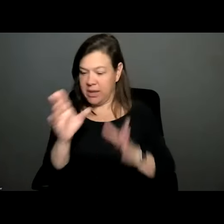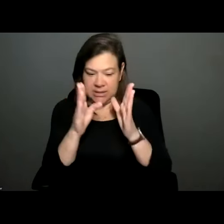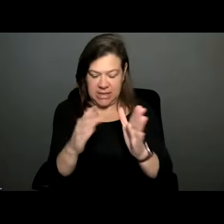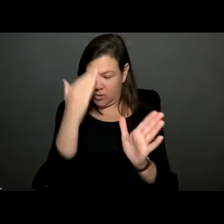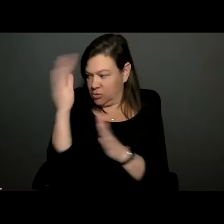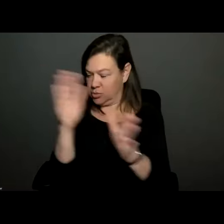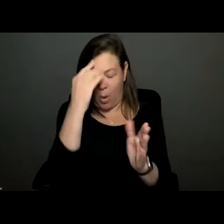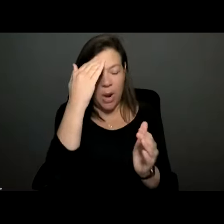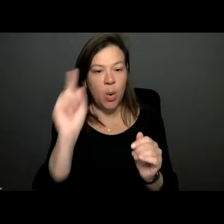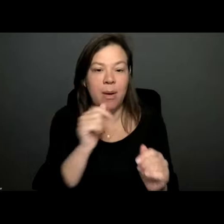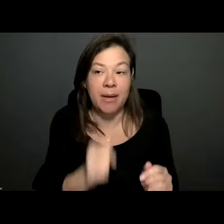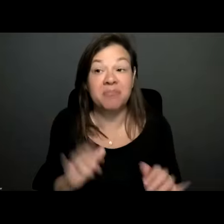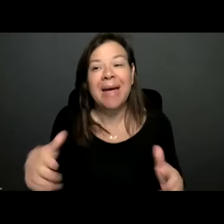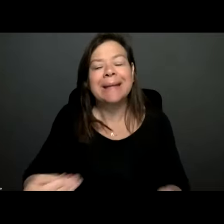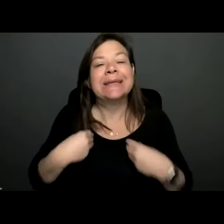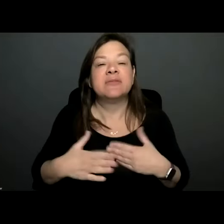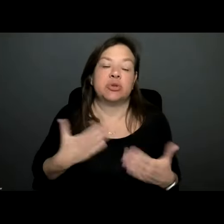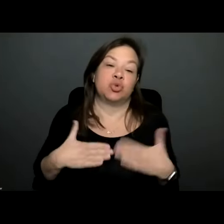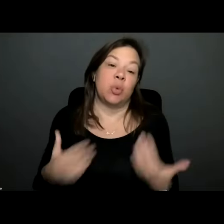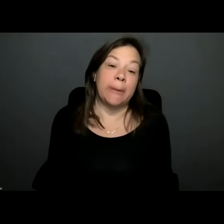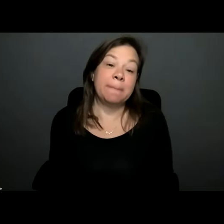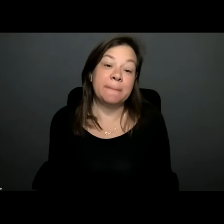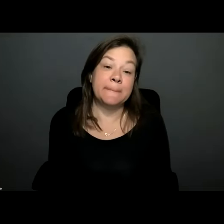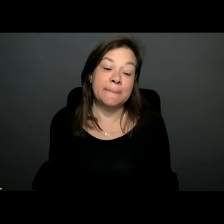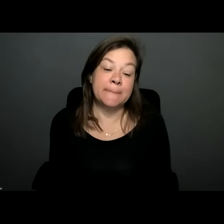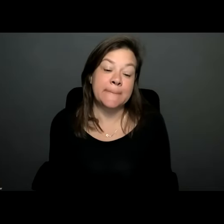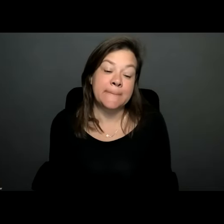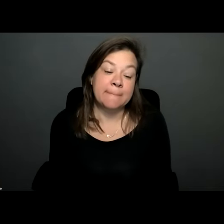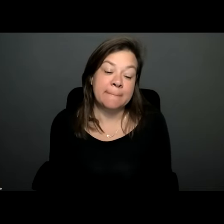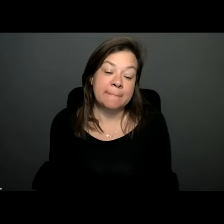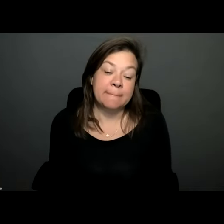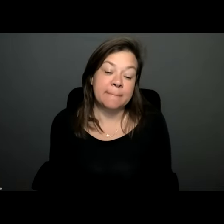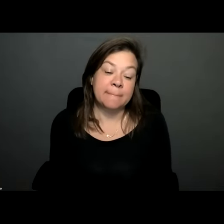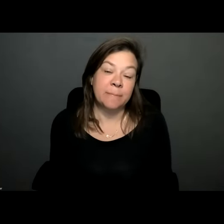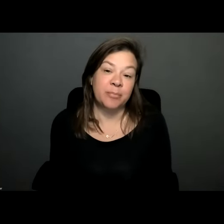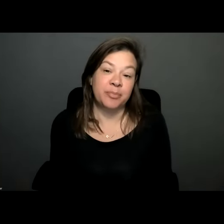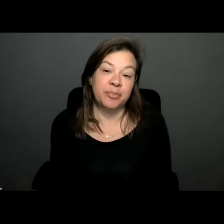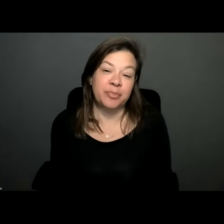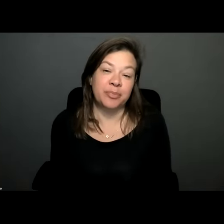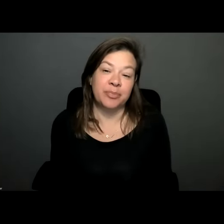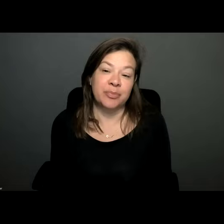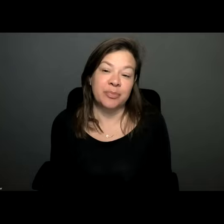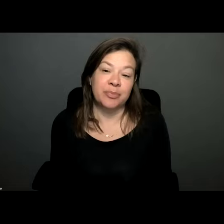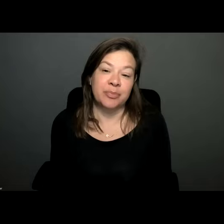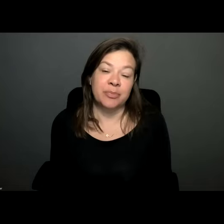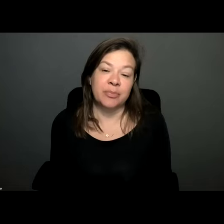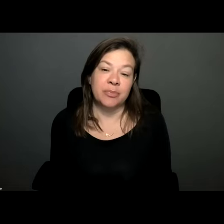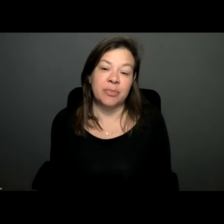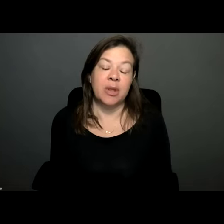And I think once upon a time, you know, I really struggled with trying to hide my disability.